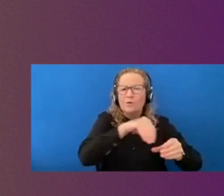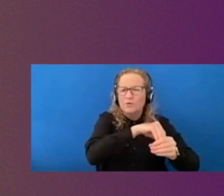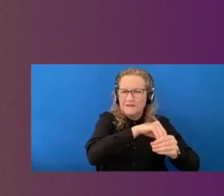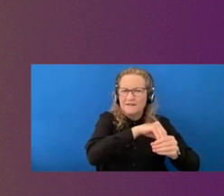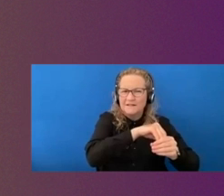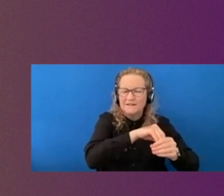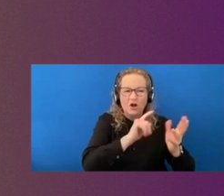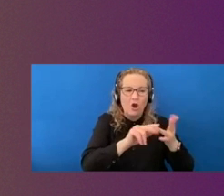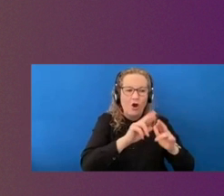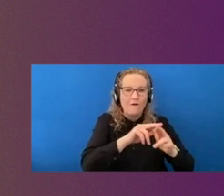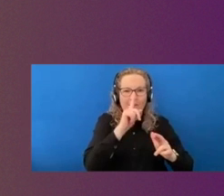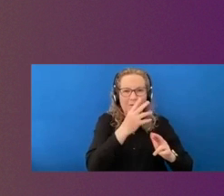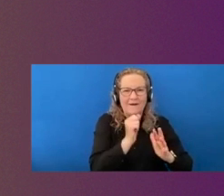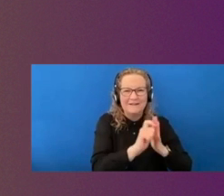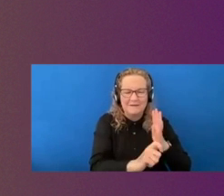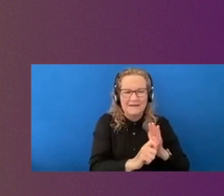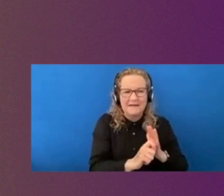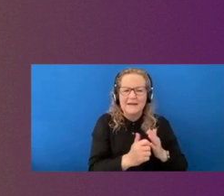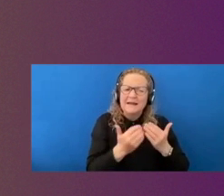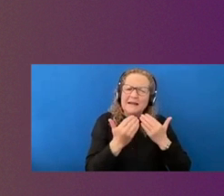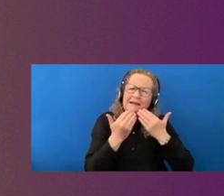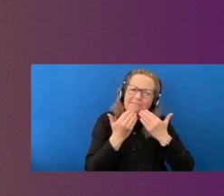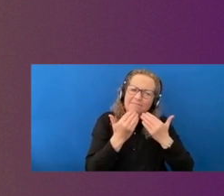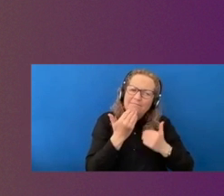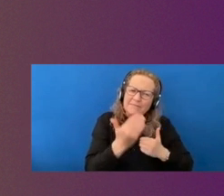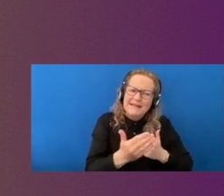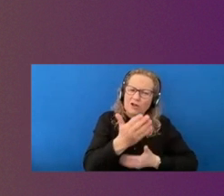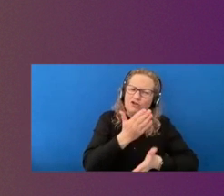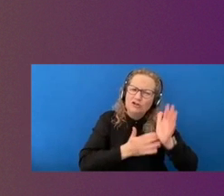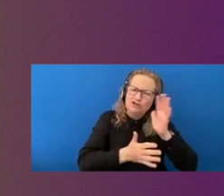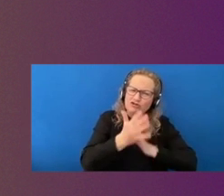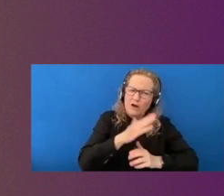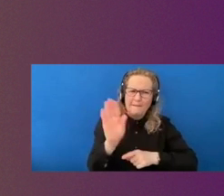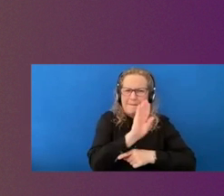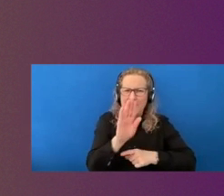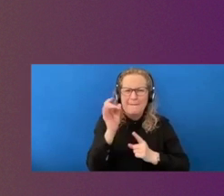disability can you describe the importance of this type of panel throughout the covet experience